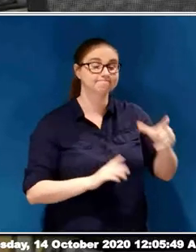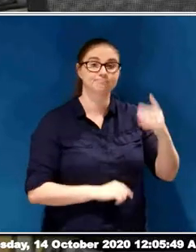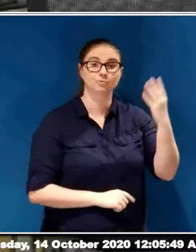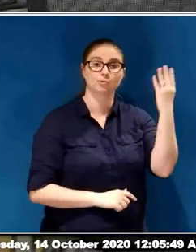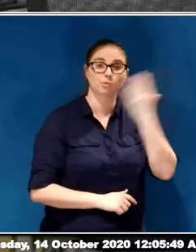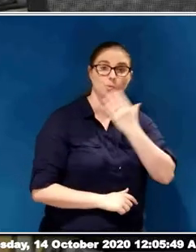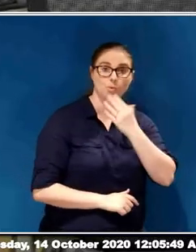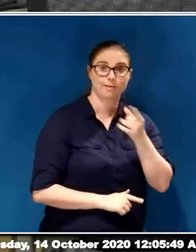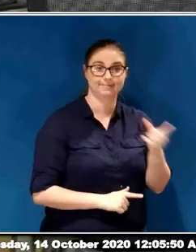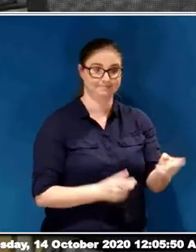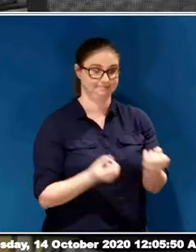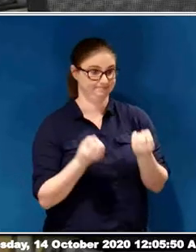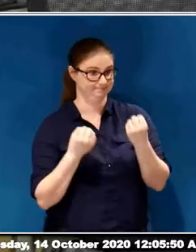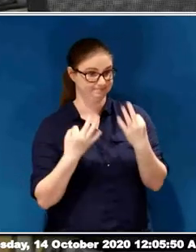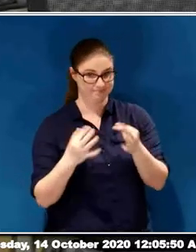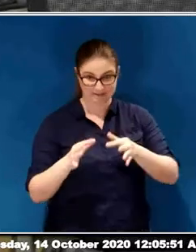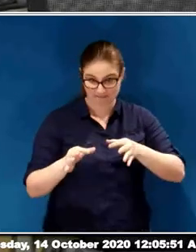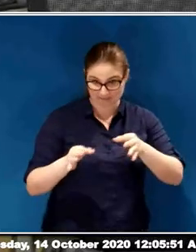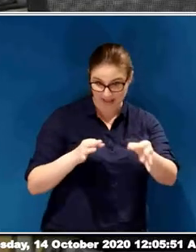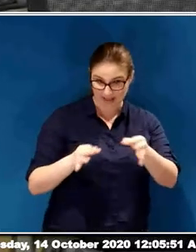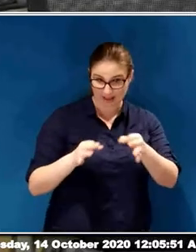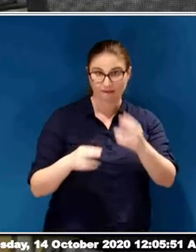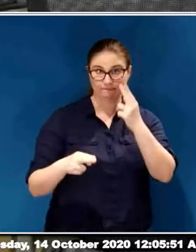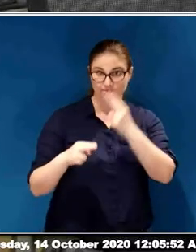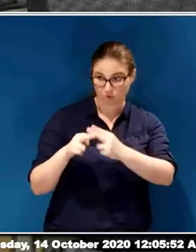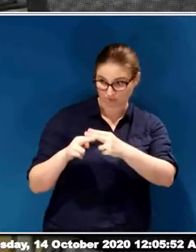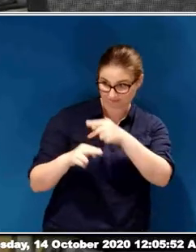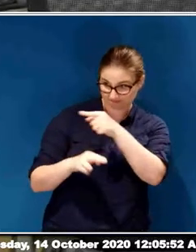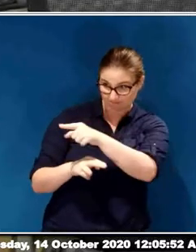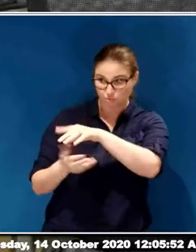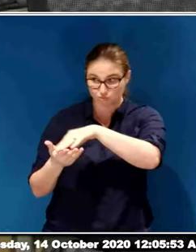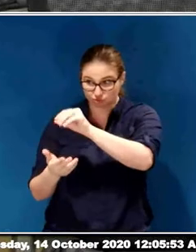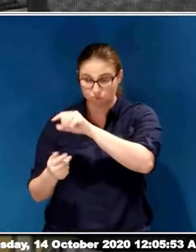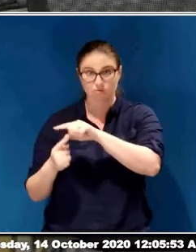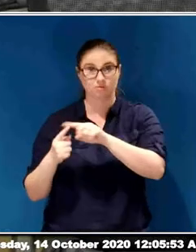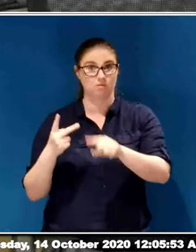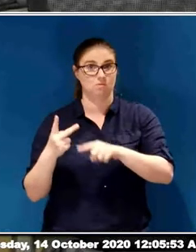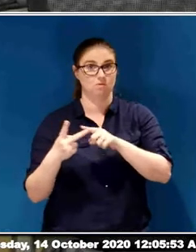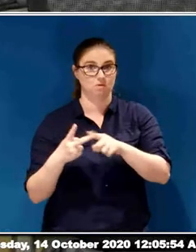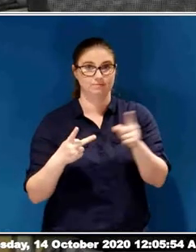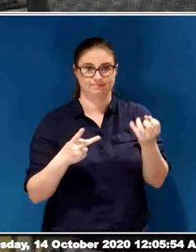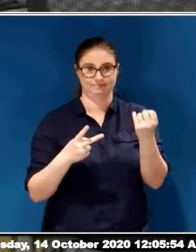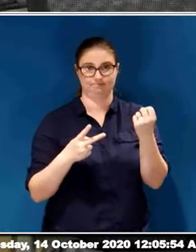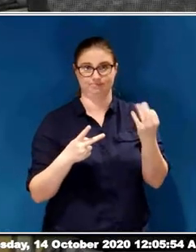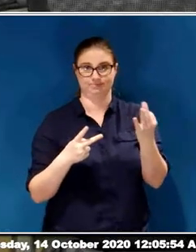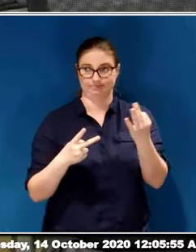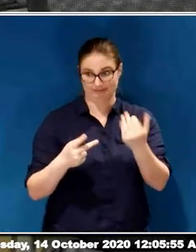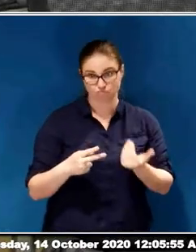Is that correct? DR de BRUIN: That's correct. It might also mean that if the accommodations that have been planned